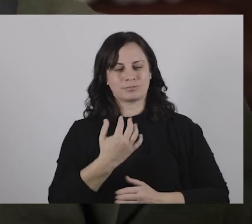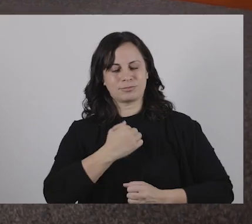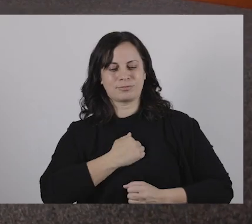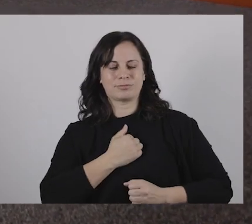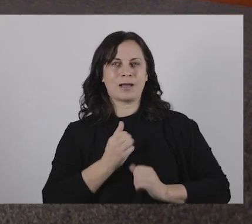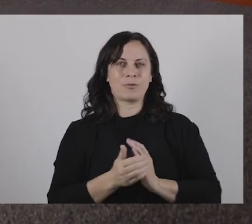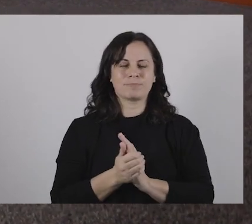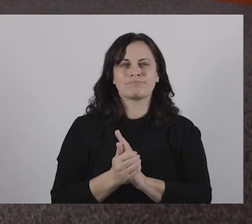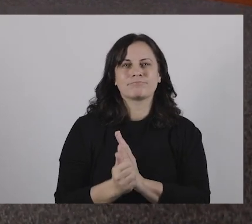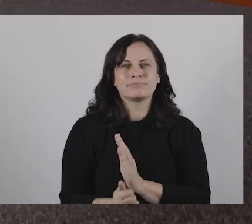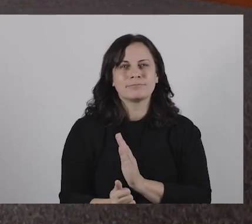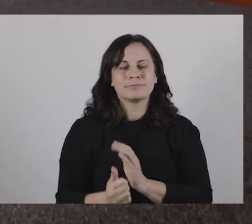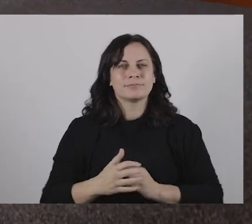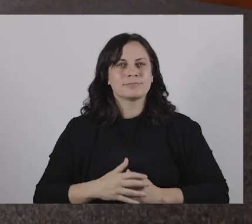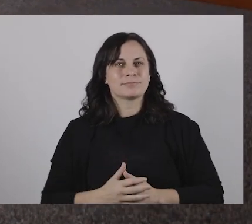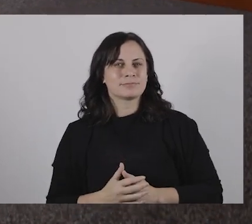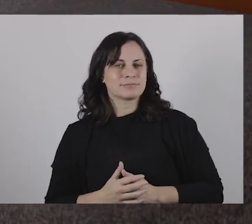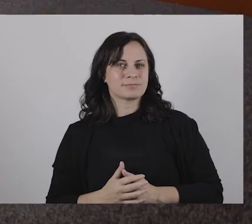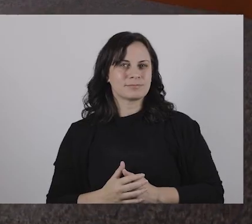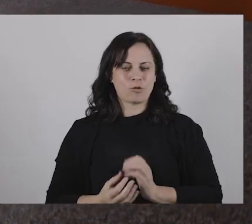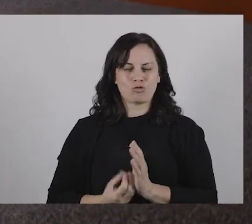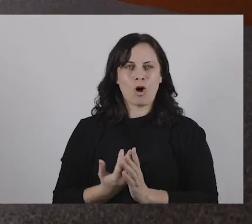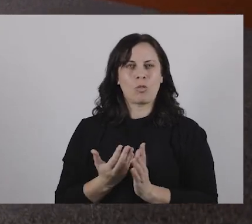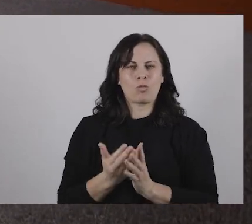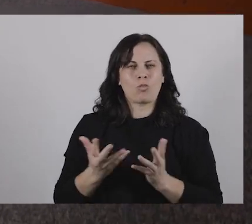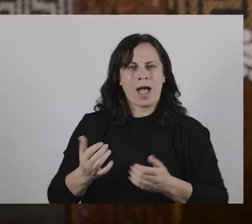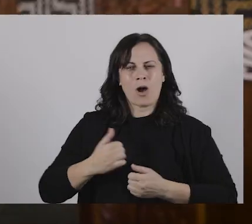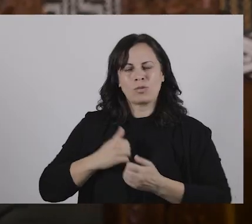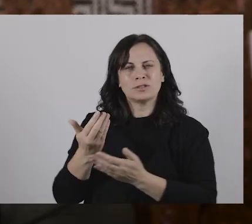to grow our talent, to grow